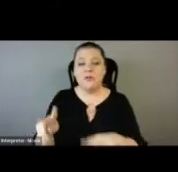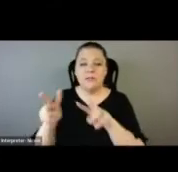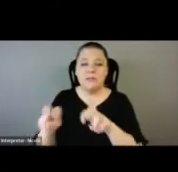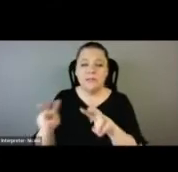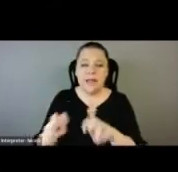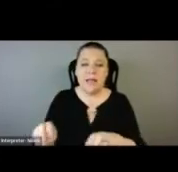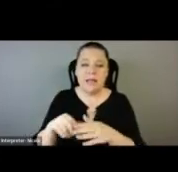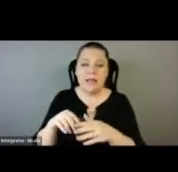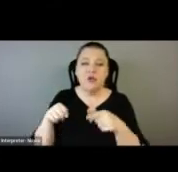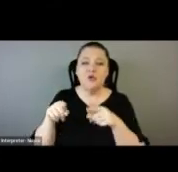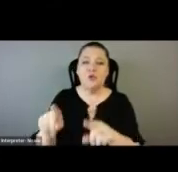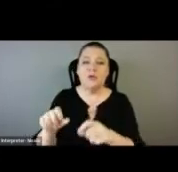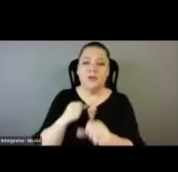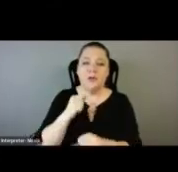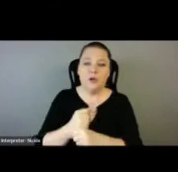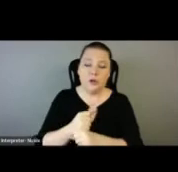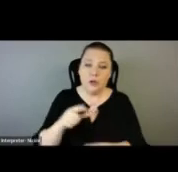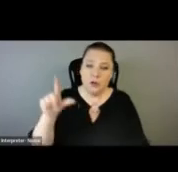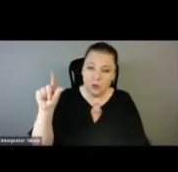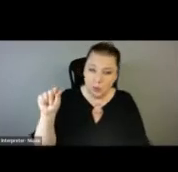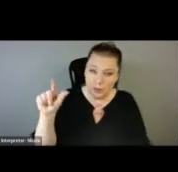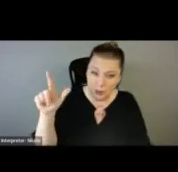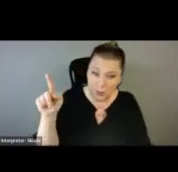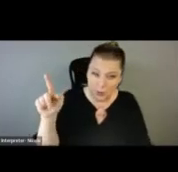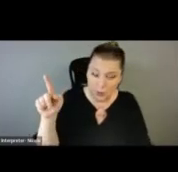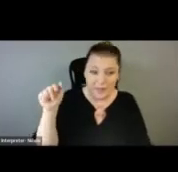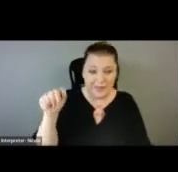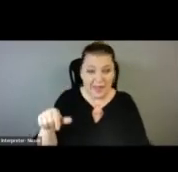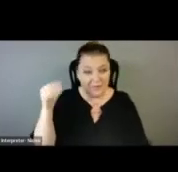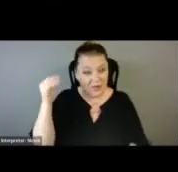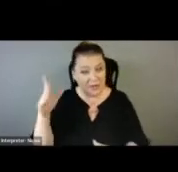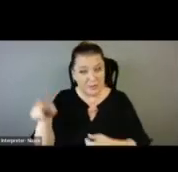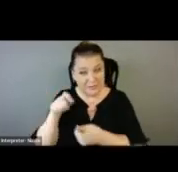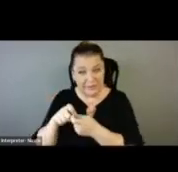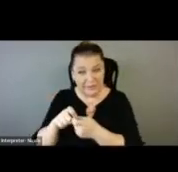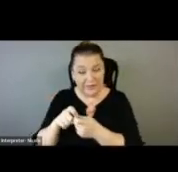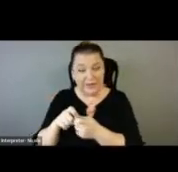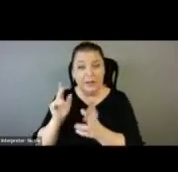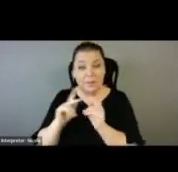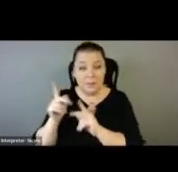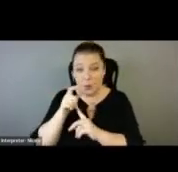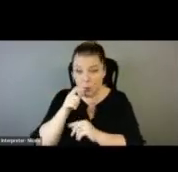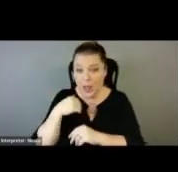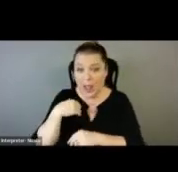2021. This data is specifically for those that have substance use disorder in our system. And